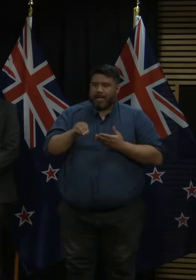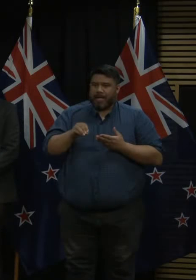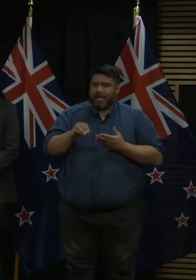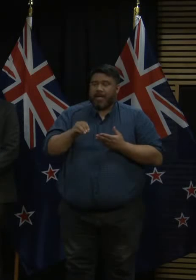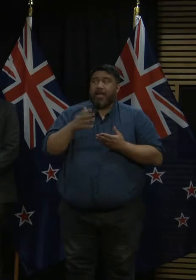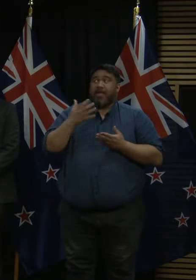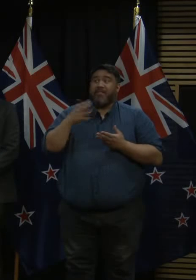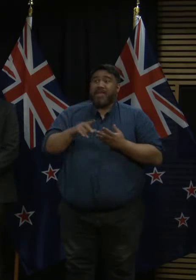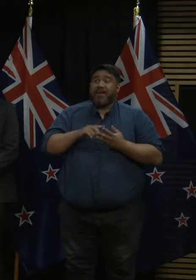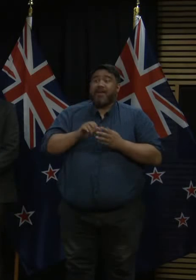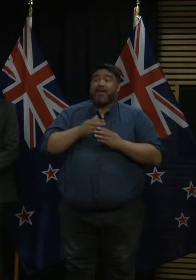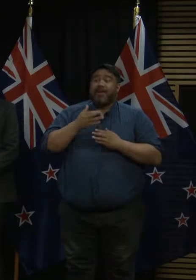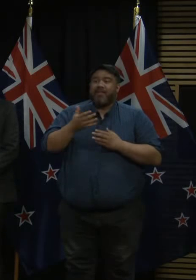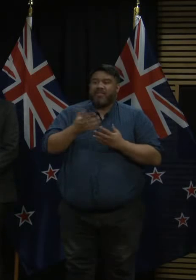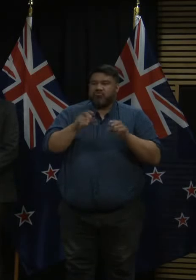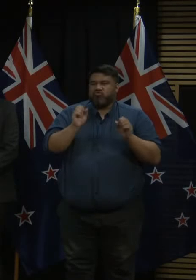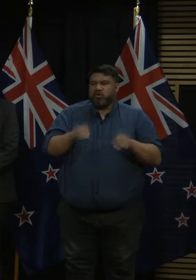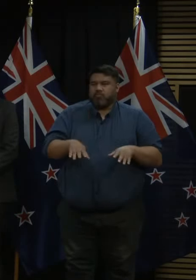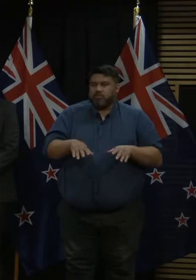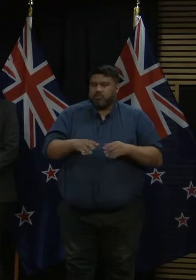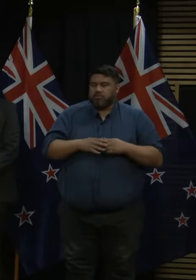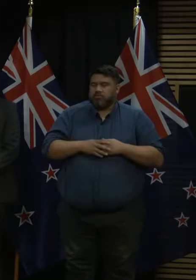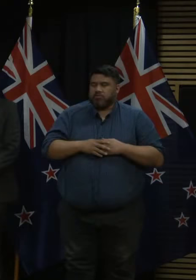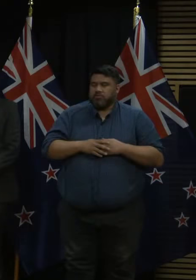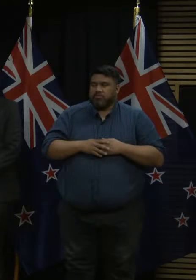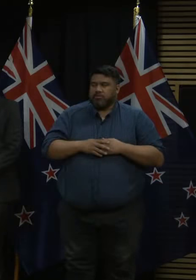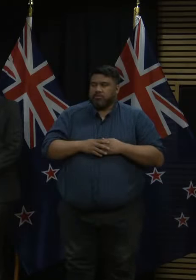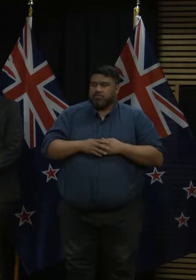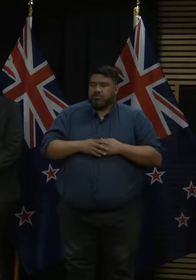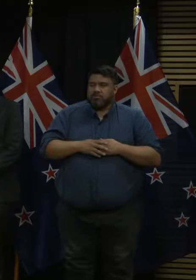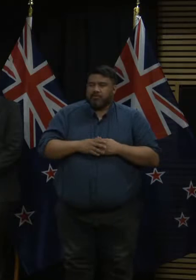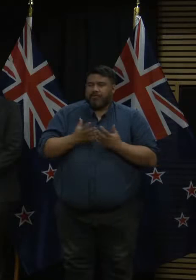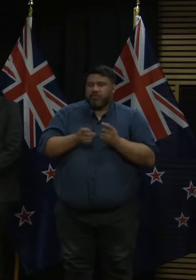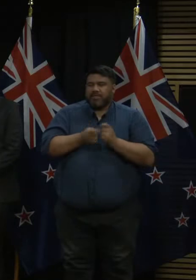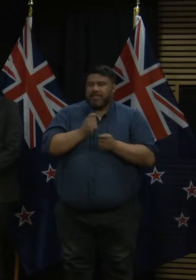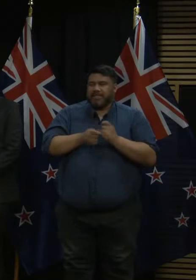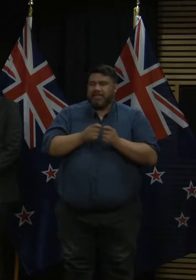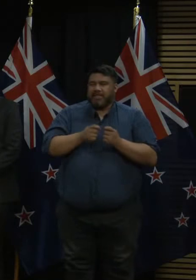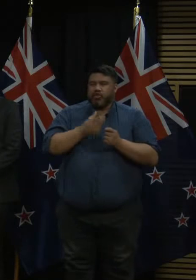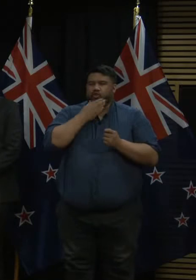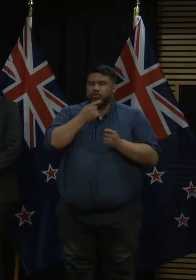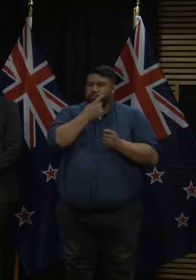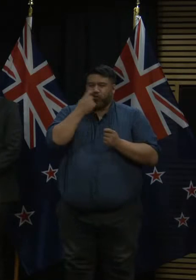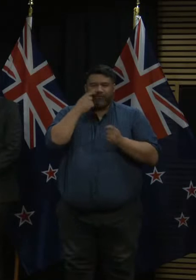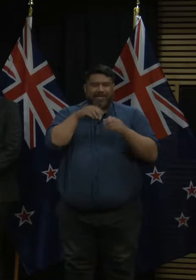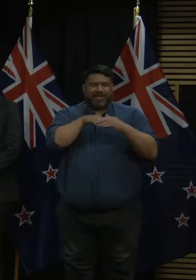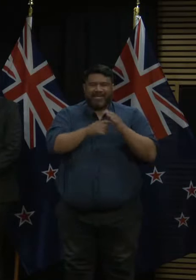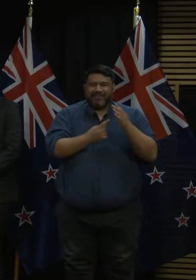started requiring people to pay for it. Eventually they got rid of it.